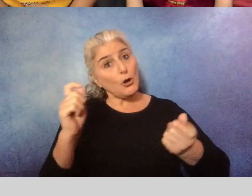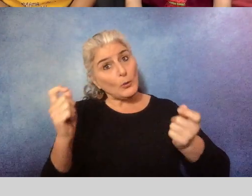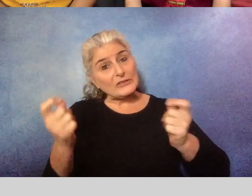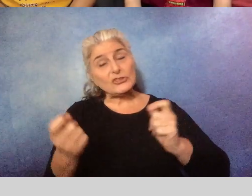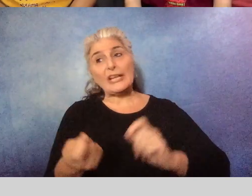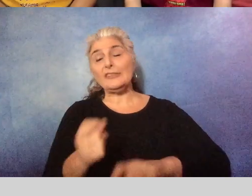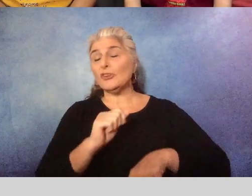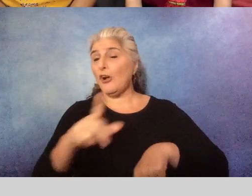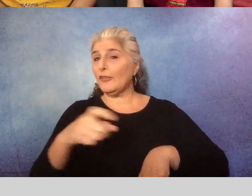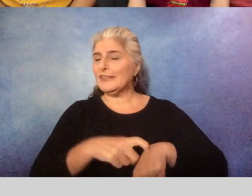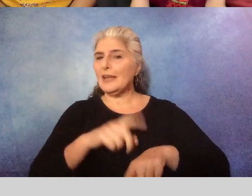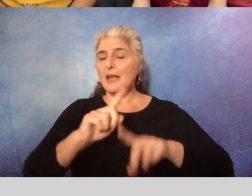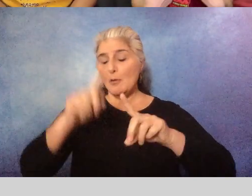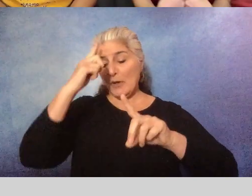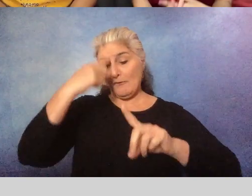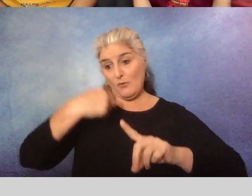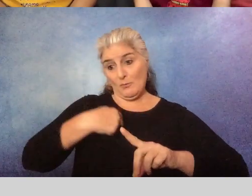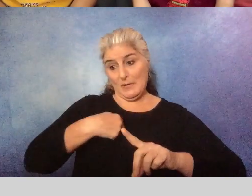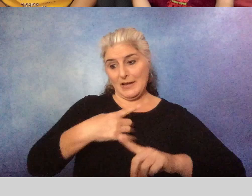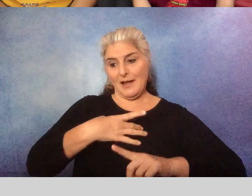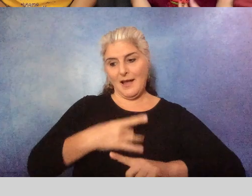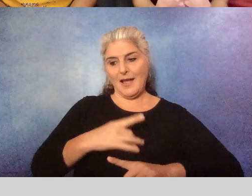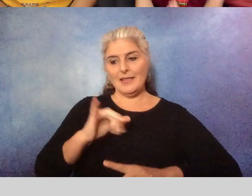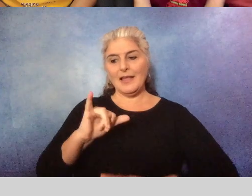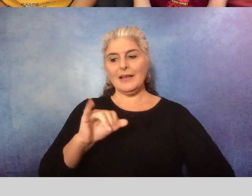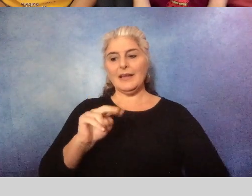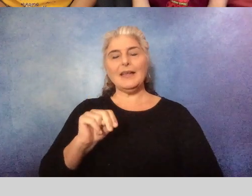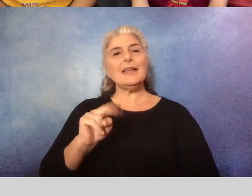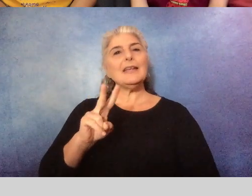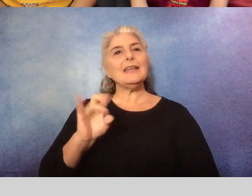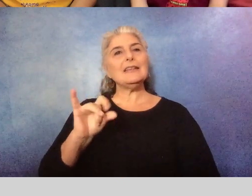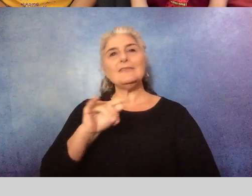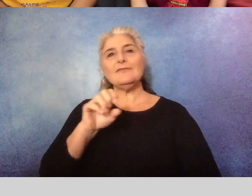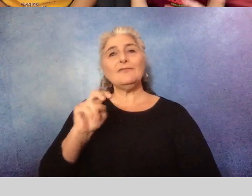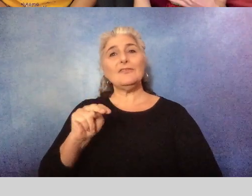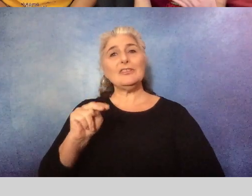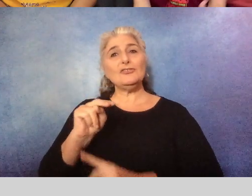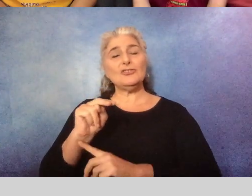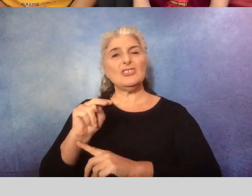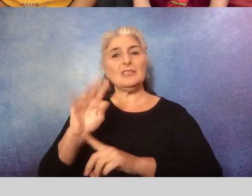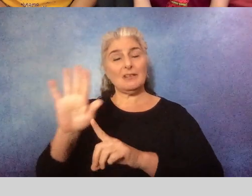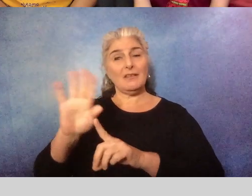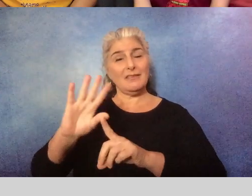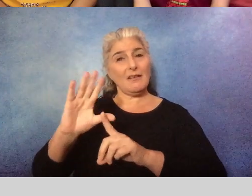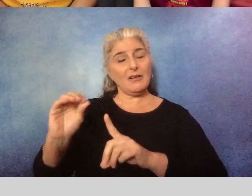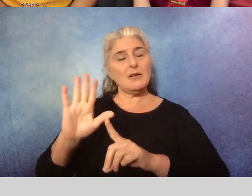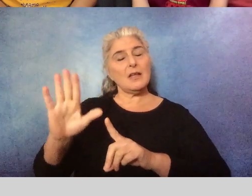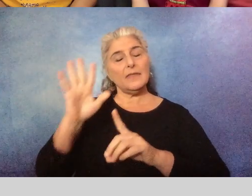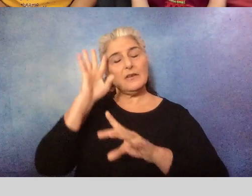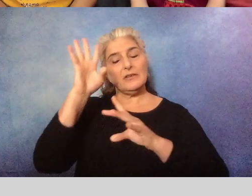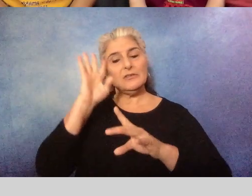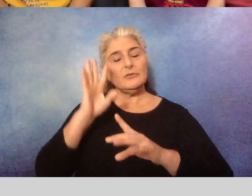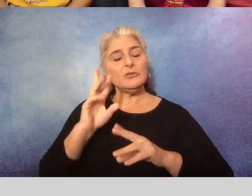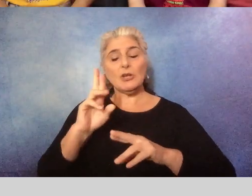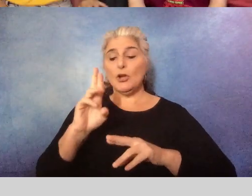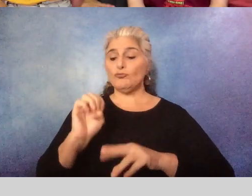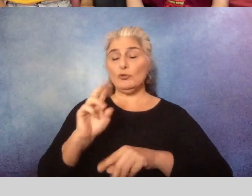And, but I particularly like Invision's definition of it as a collection of reusable components guided